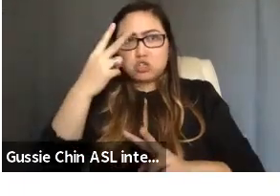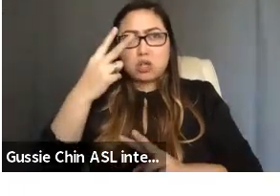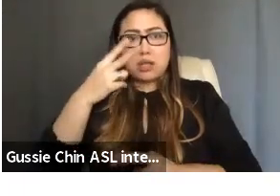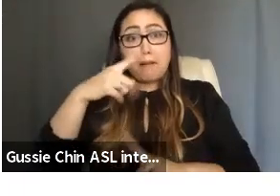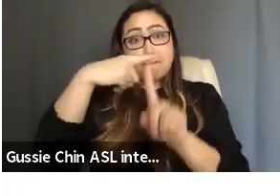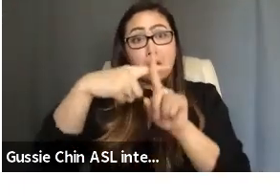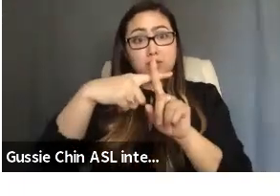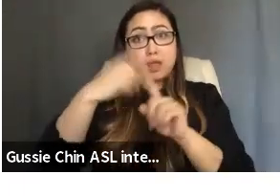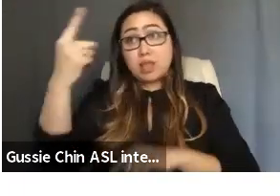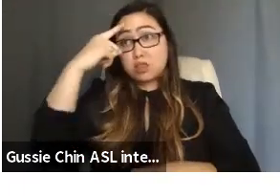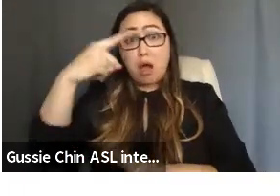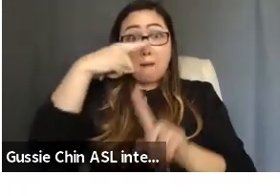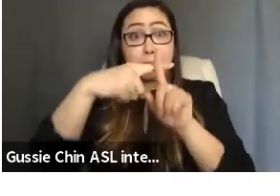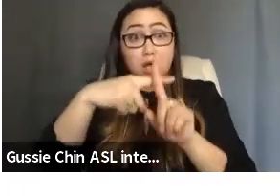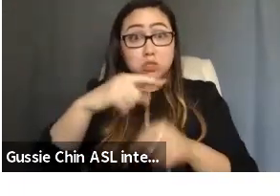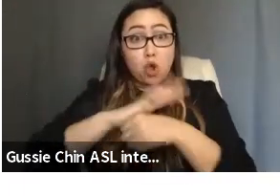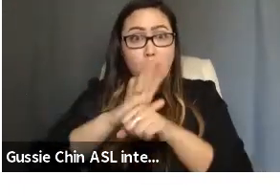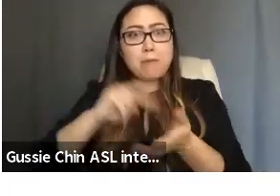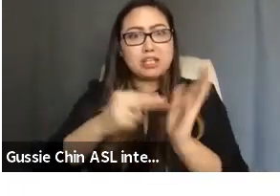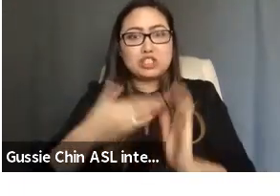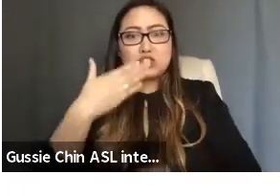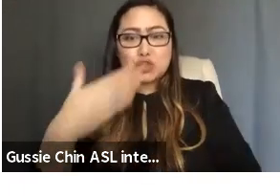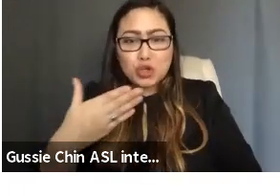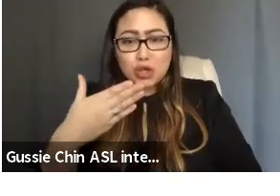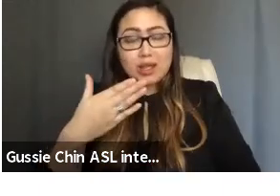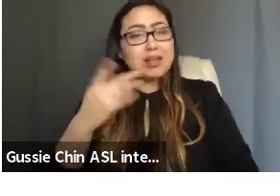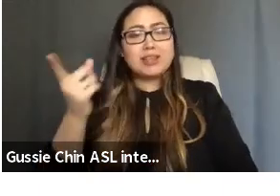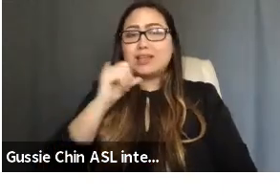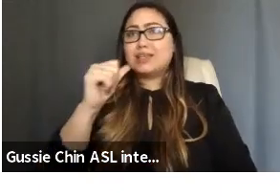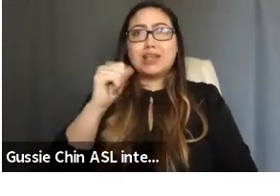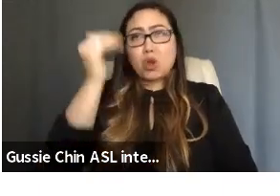was a good thing. So they weren't aware that they needed to take precautions to protect their